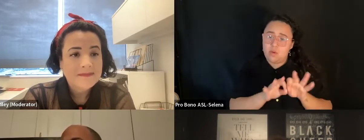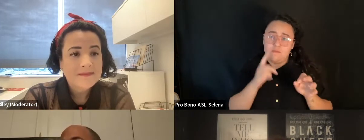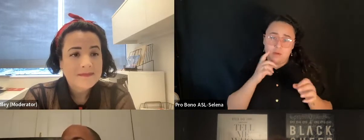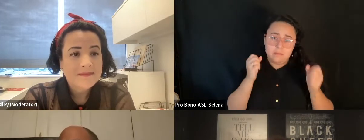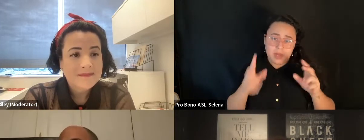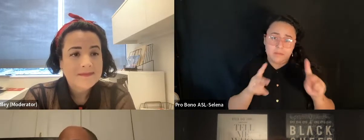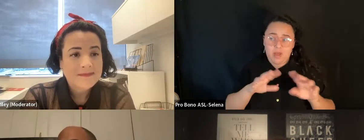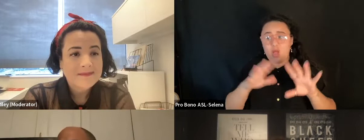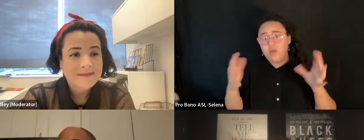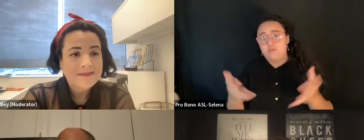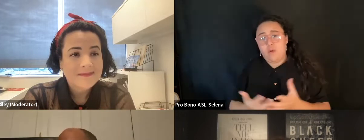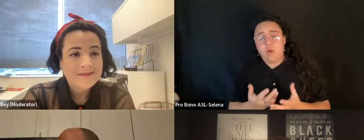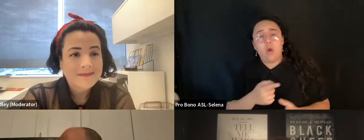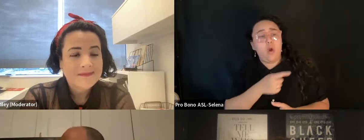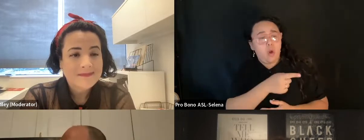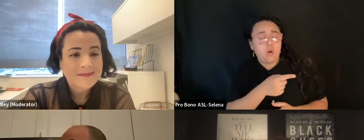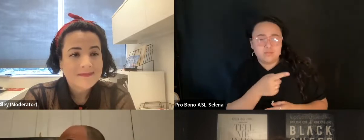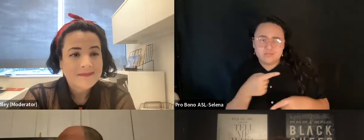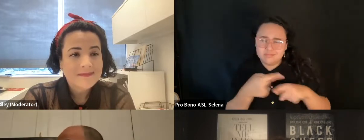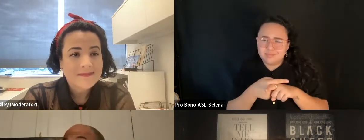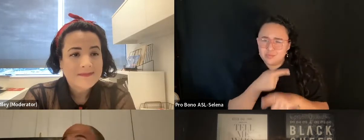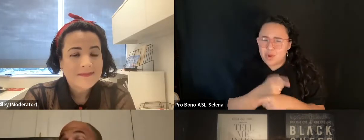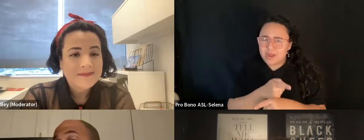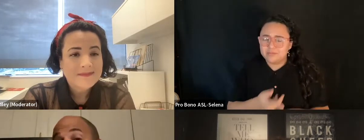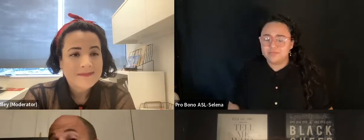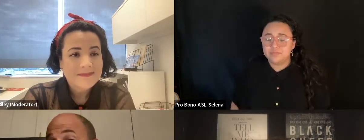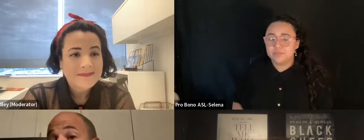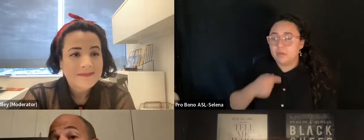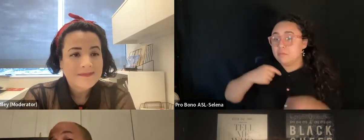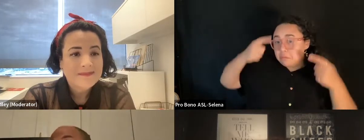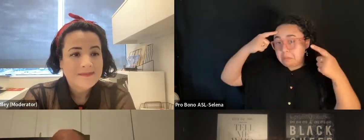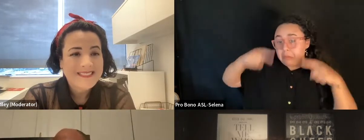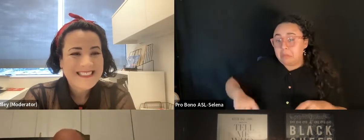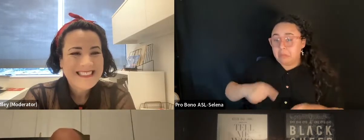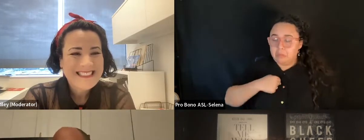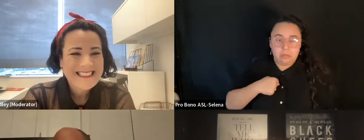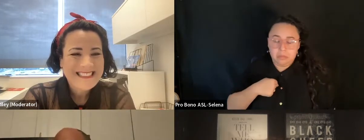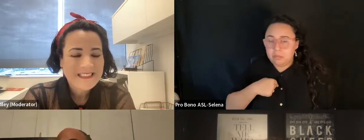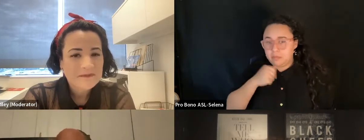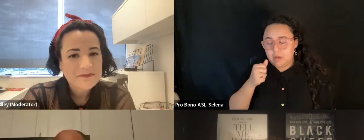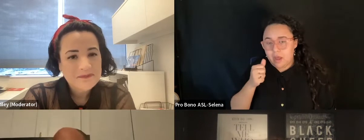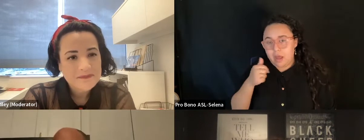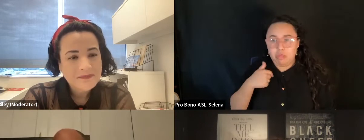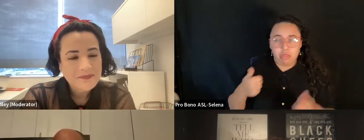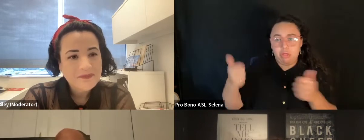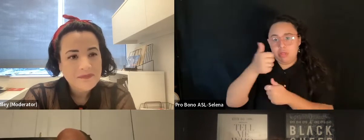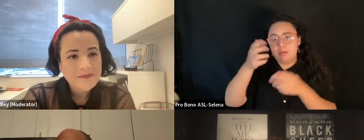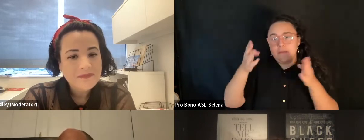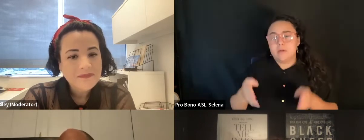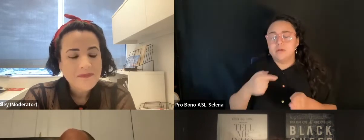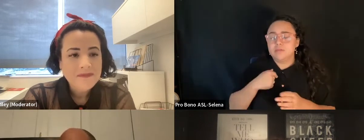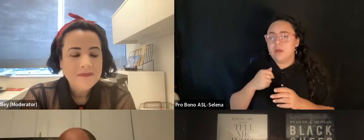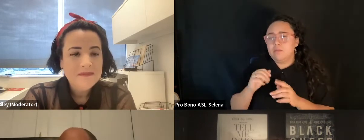I'm no great monarchist, but thing I was reminded of tonight, looking at the